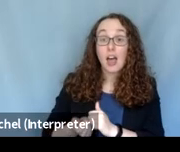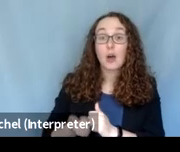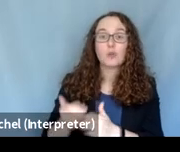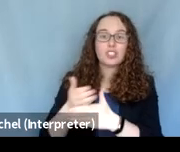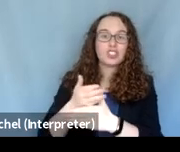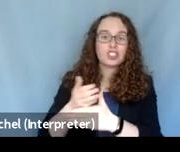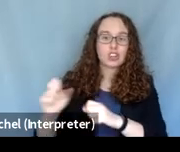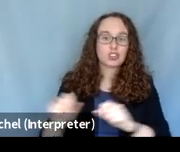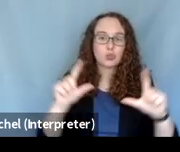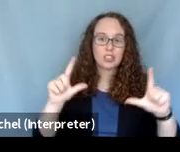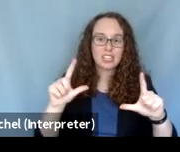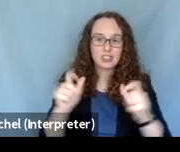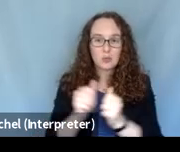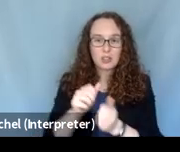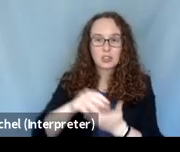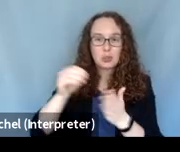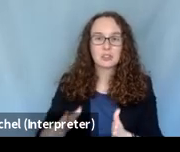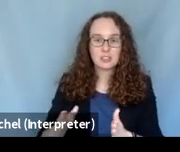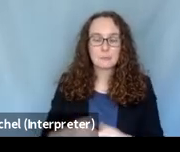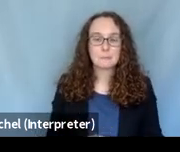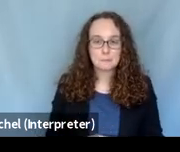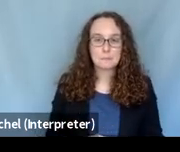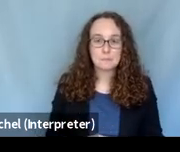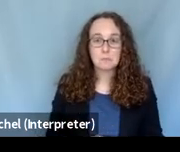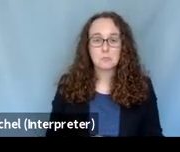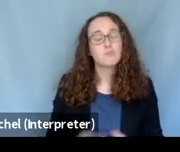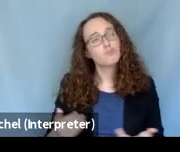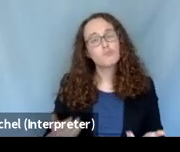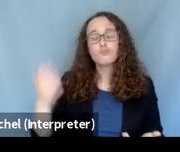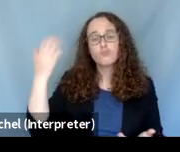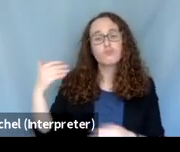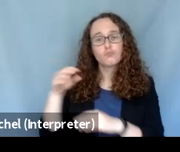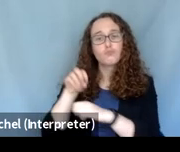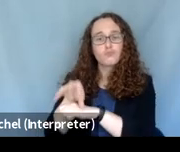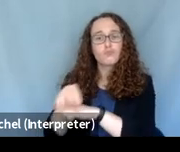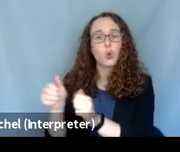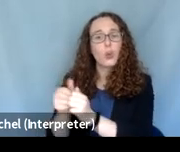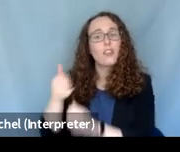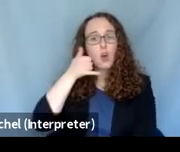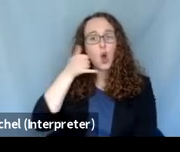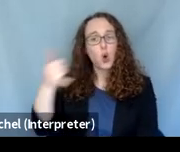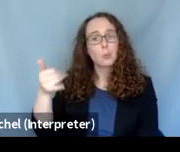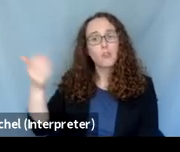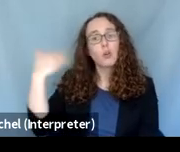students, but we have done career counseling over the telephone. So again, we will do our best to